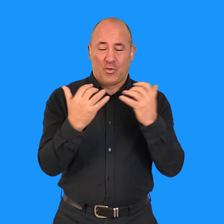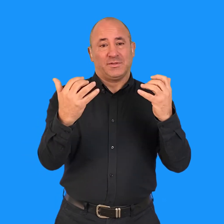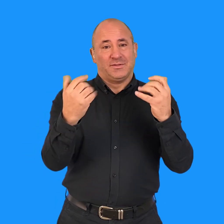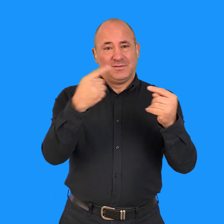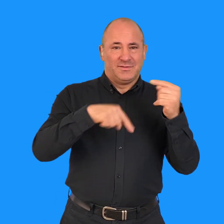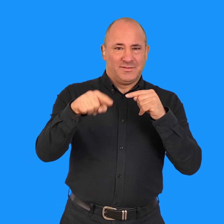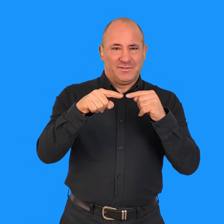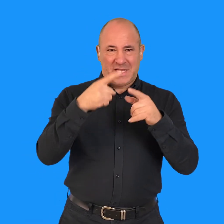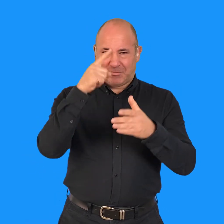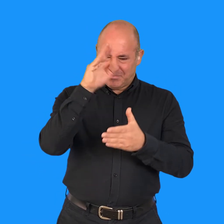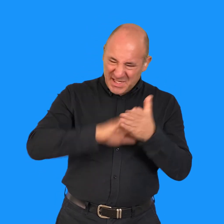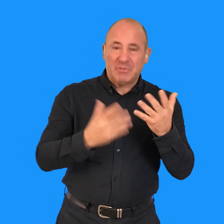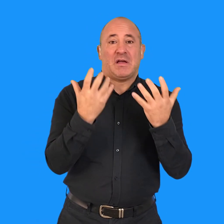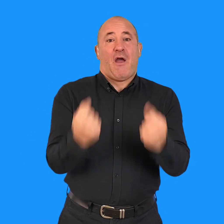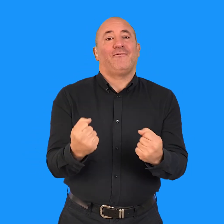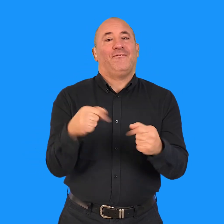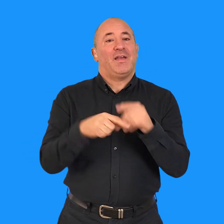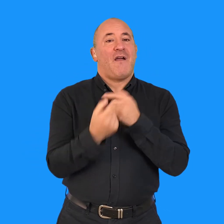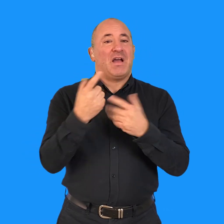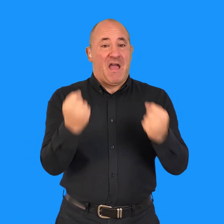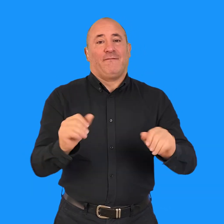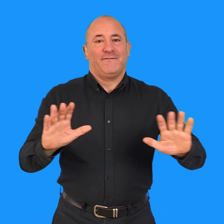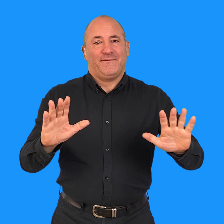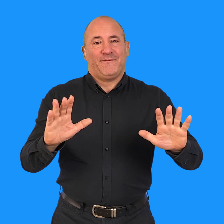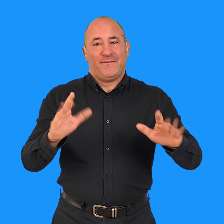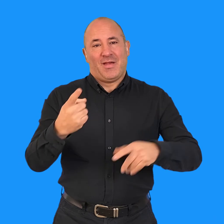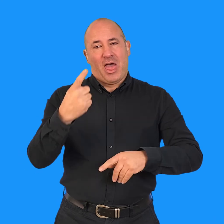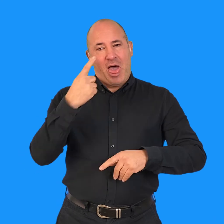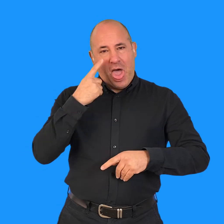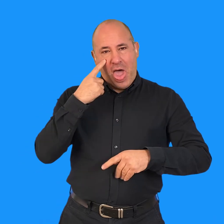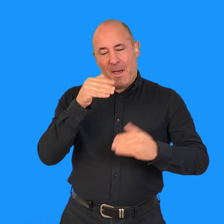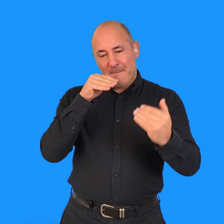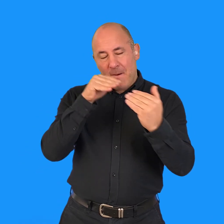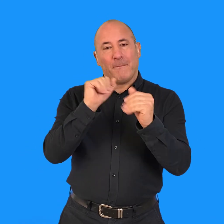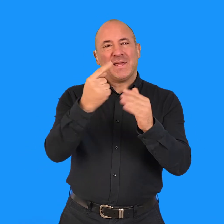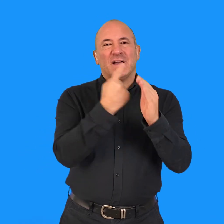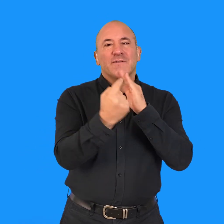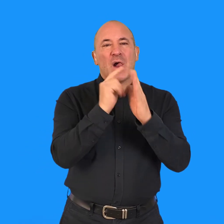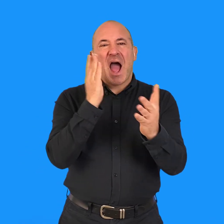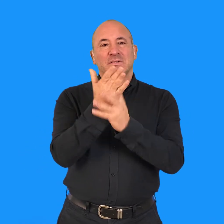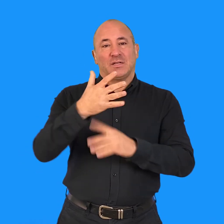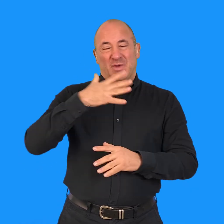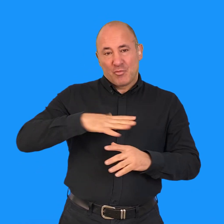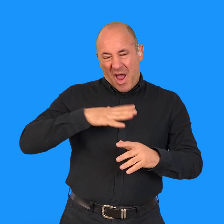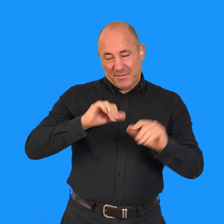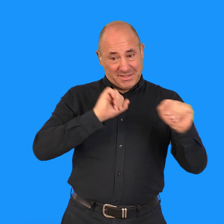can have an experience at an event, and they can experience in a way that meets their individual access requirements.